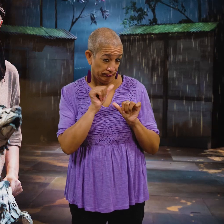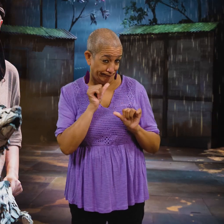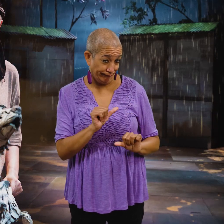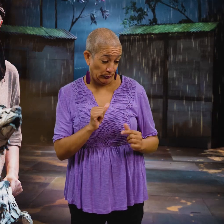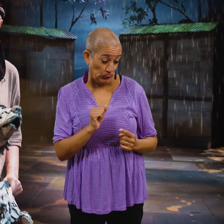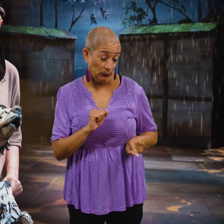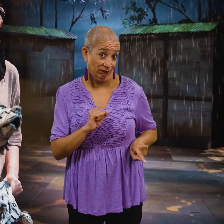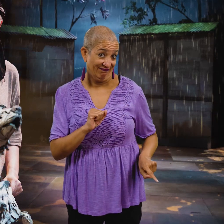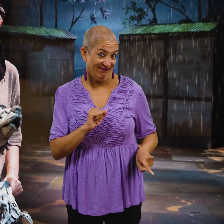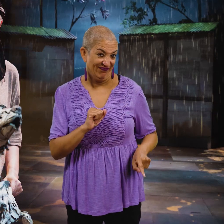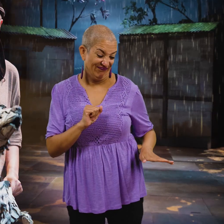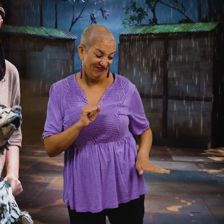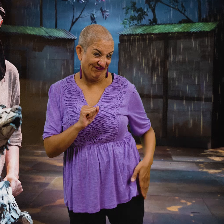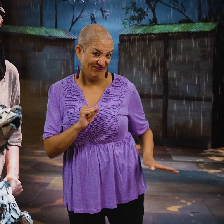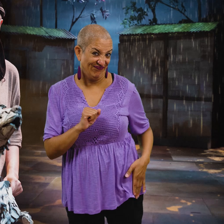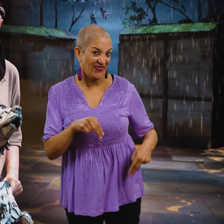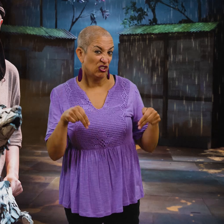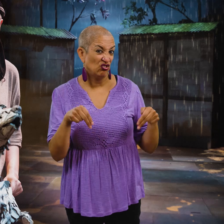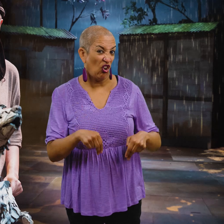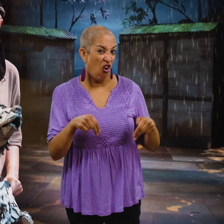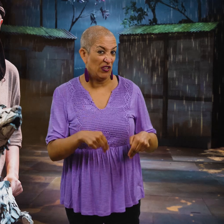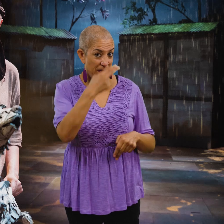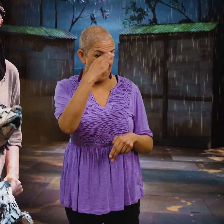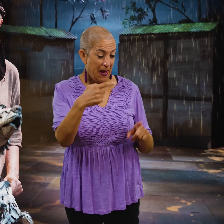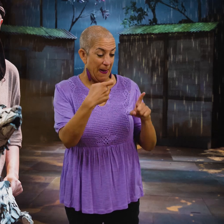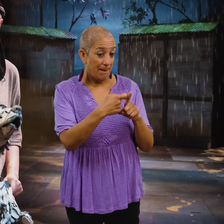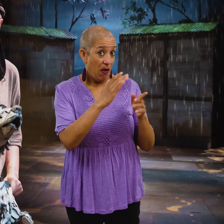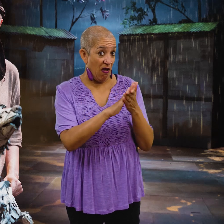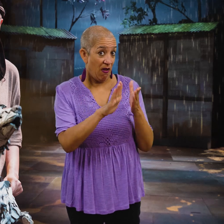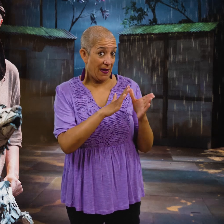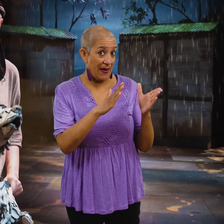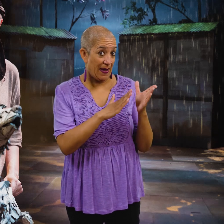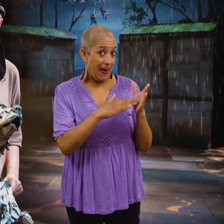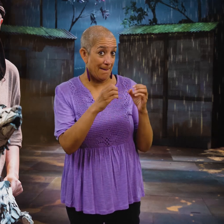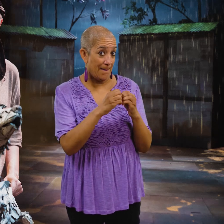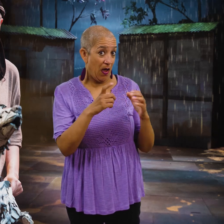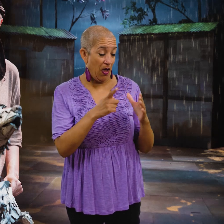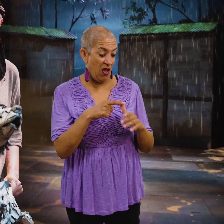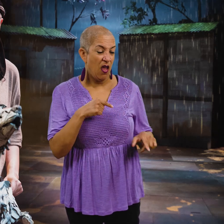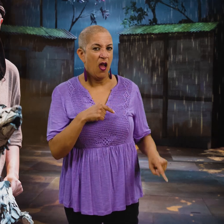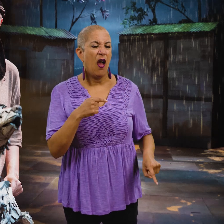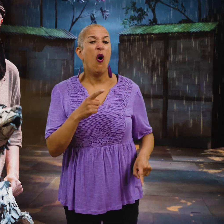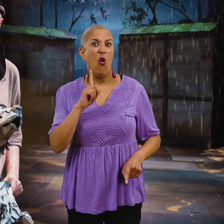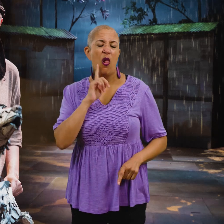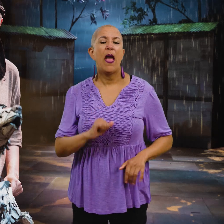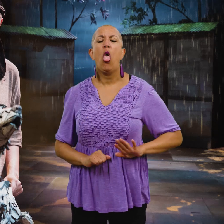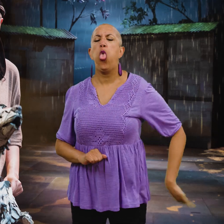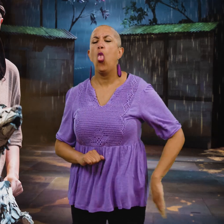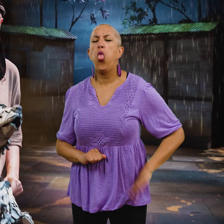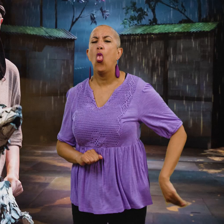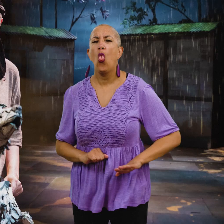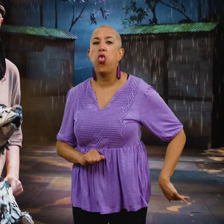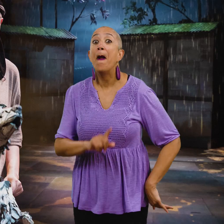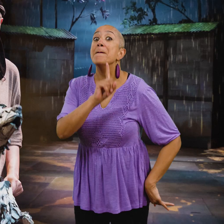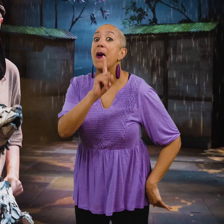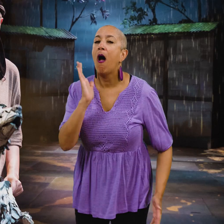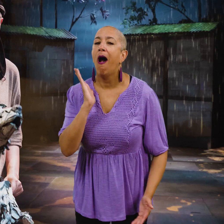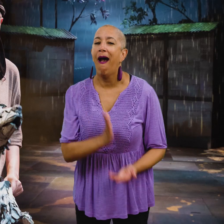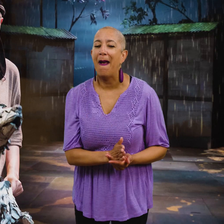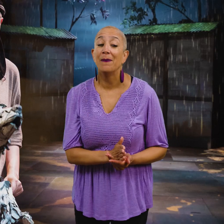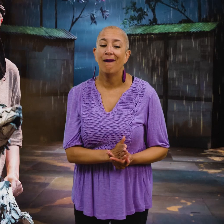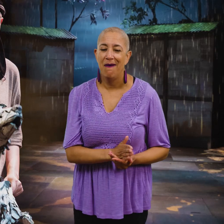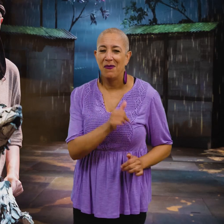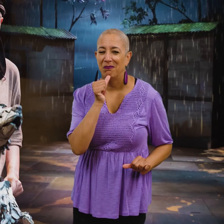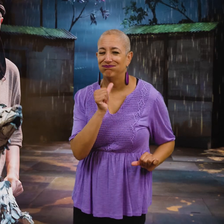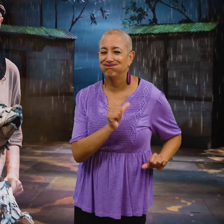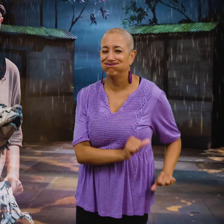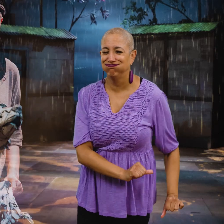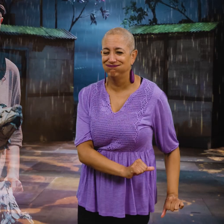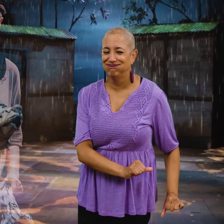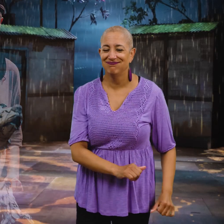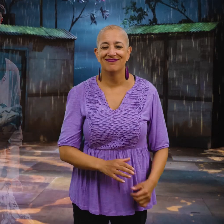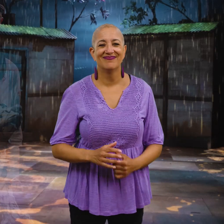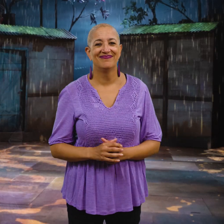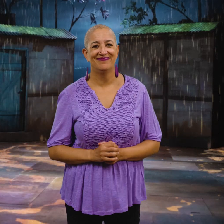a scruffy stray dog he pretends not to care about.